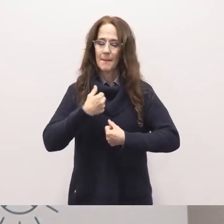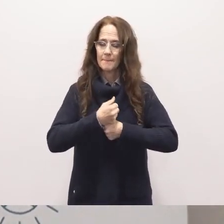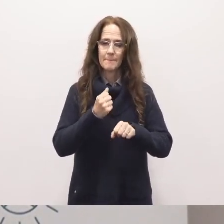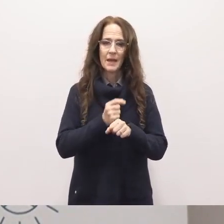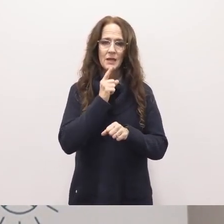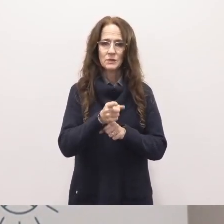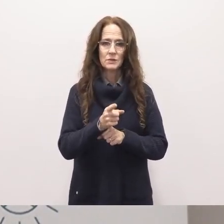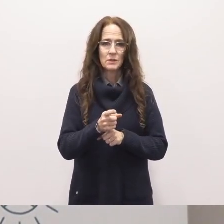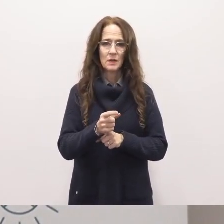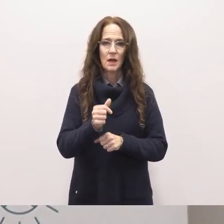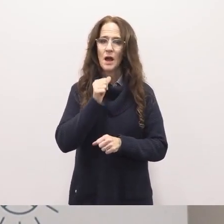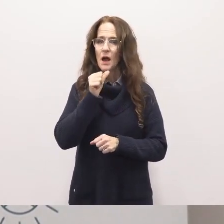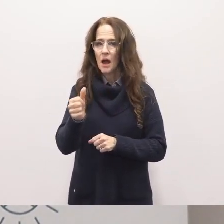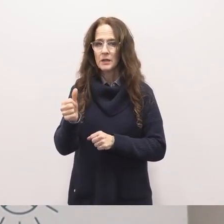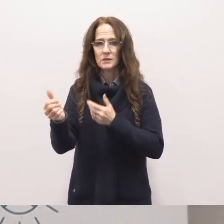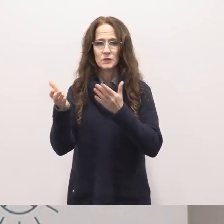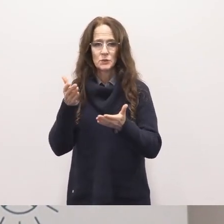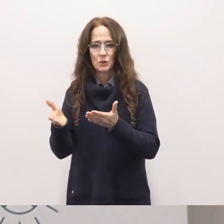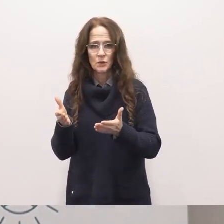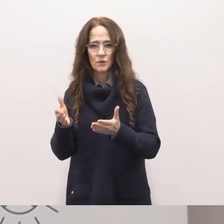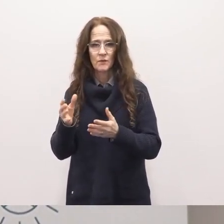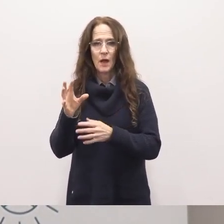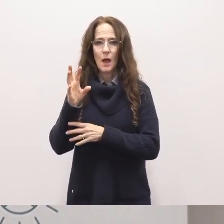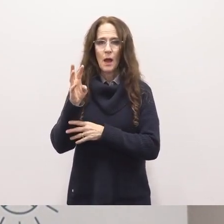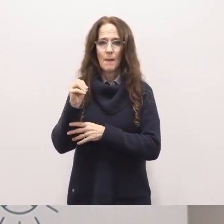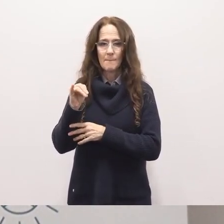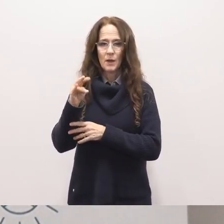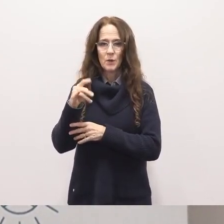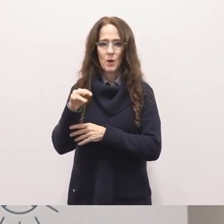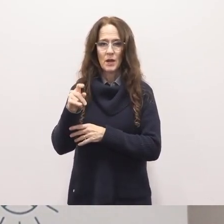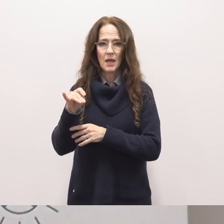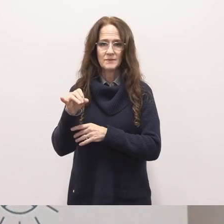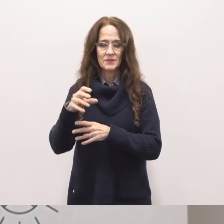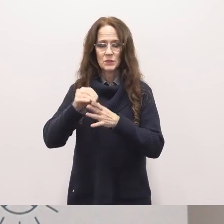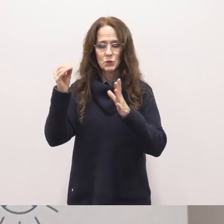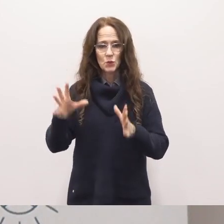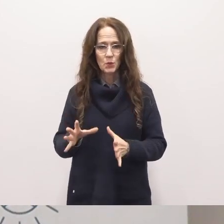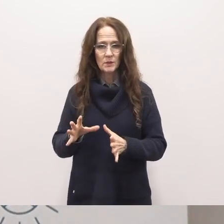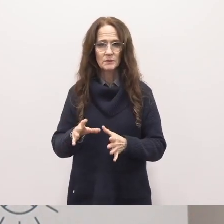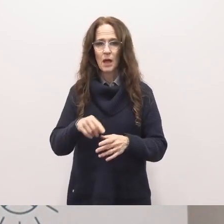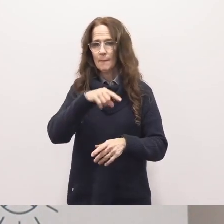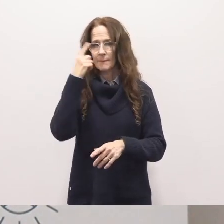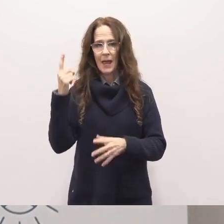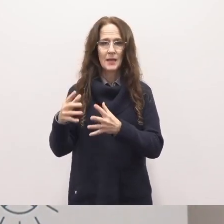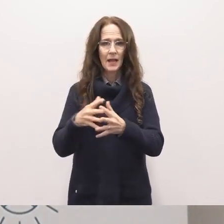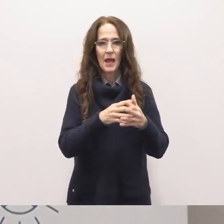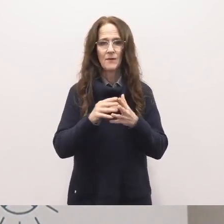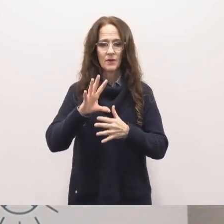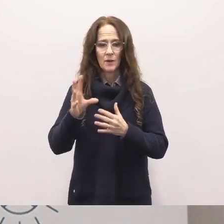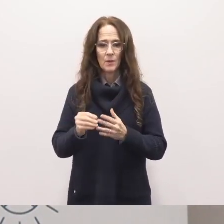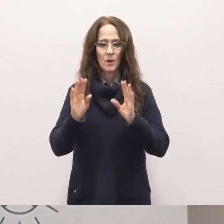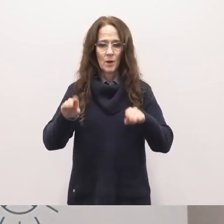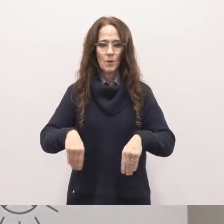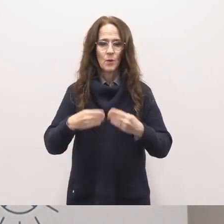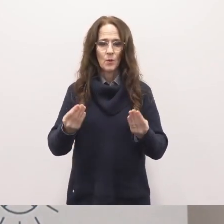and minoritized students, like our black African American students, are provided with the resources necessary